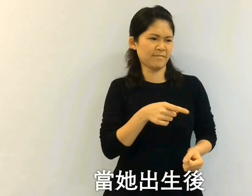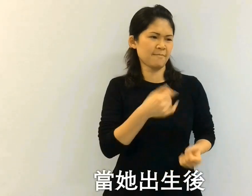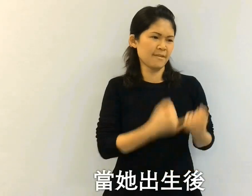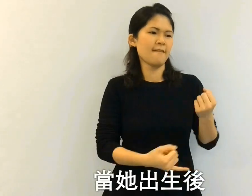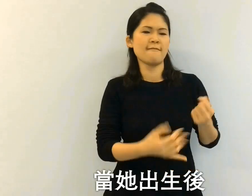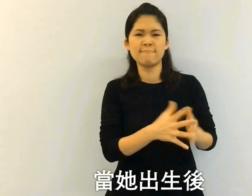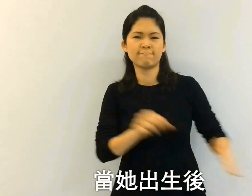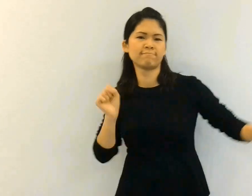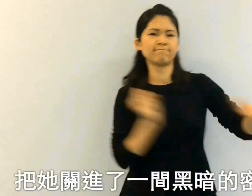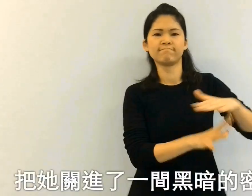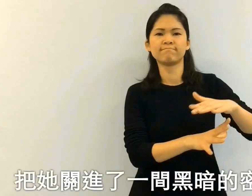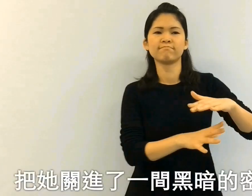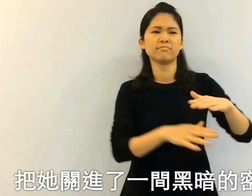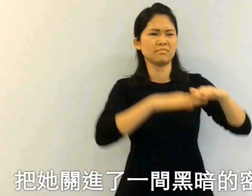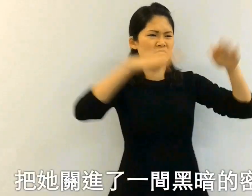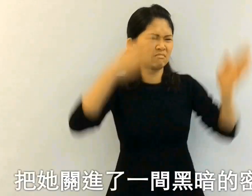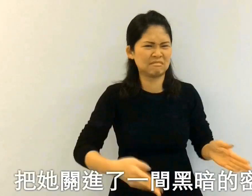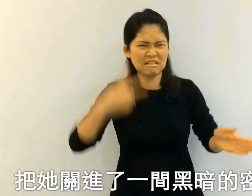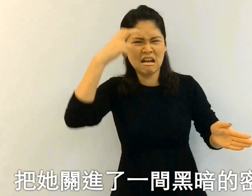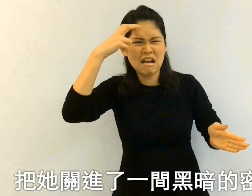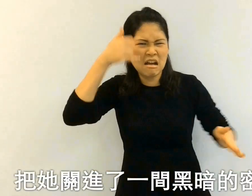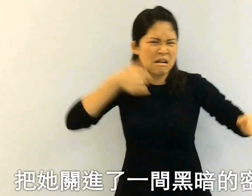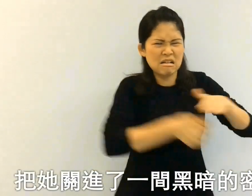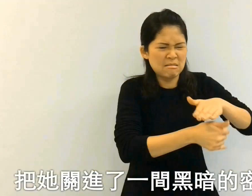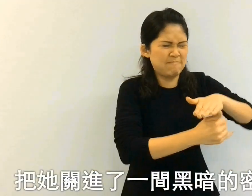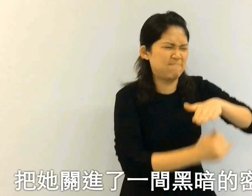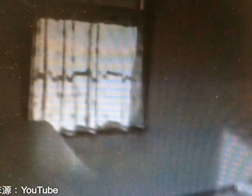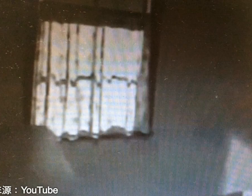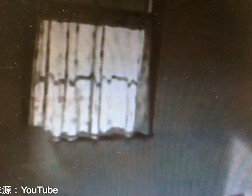Since she was born, she was captive in a dark chamber